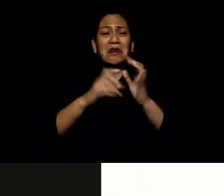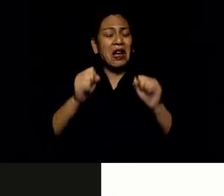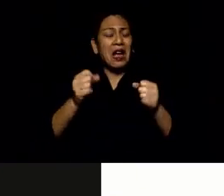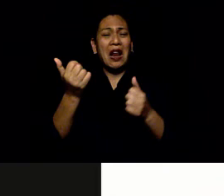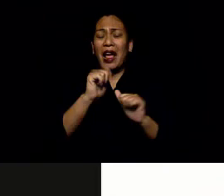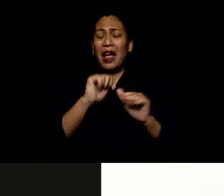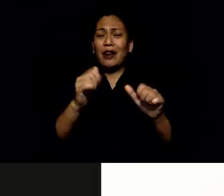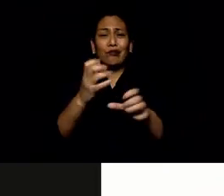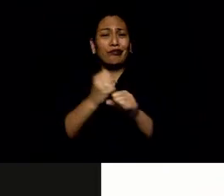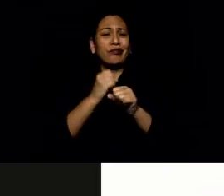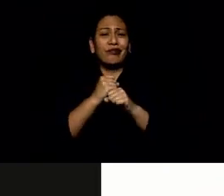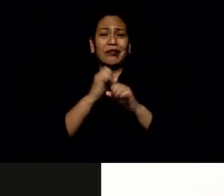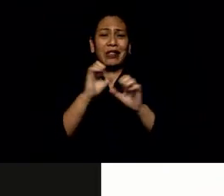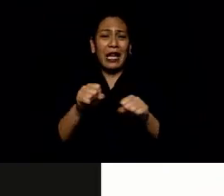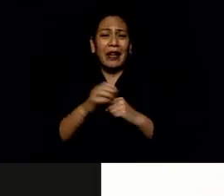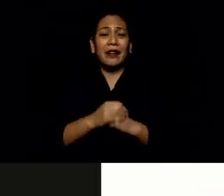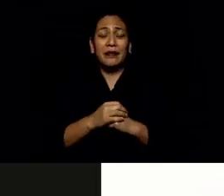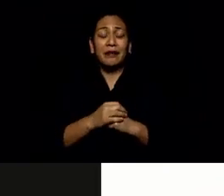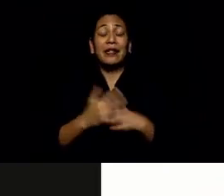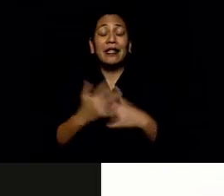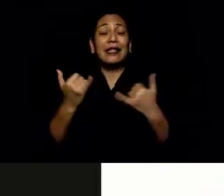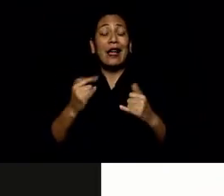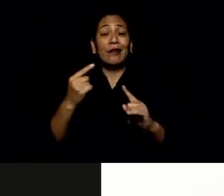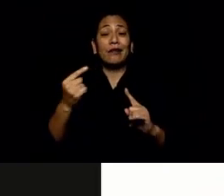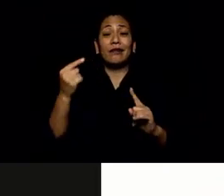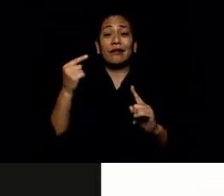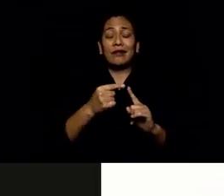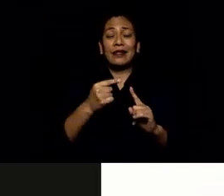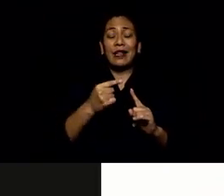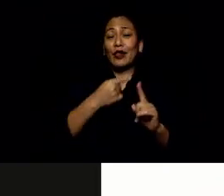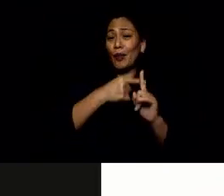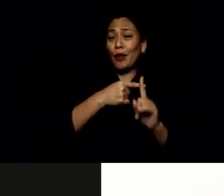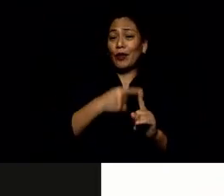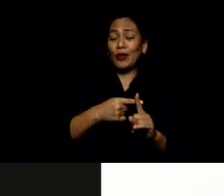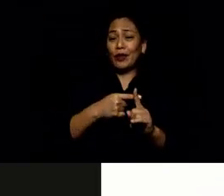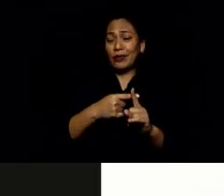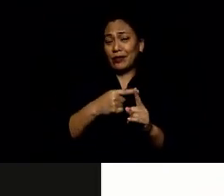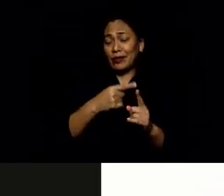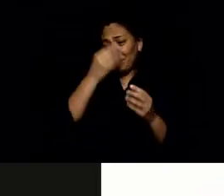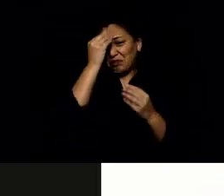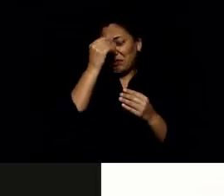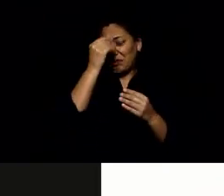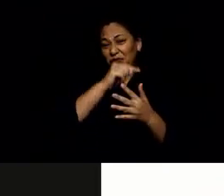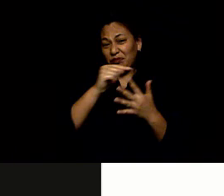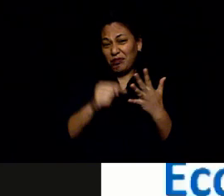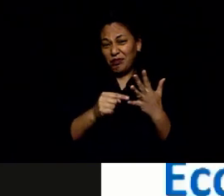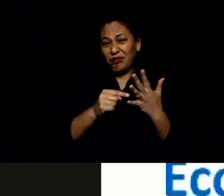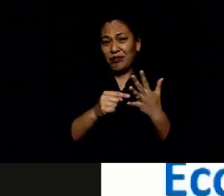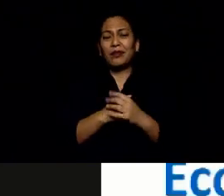So let's look at the good news, uh, from an economics perspective of the last,